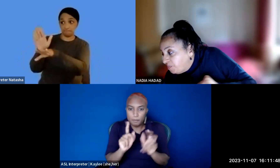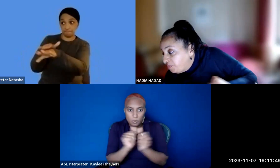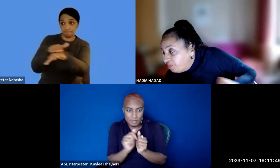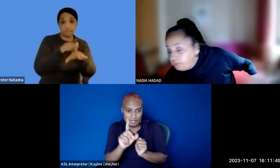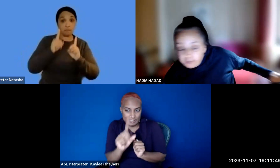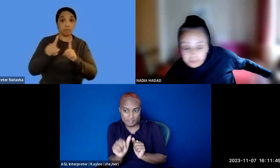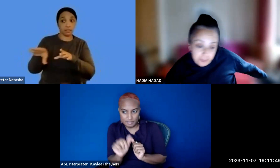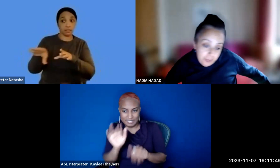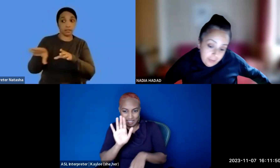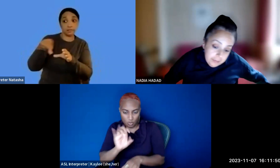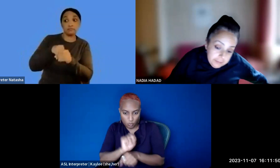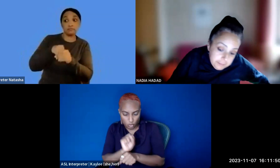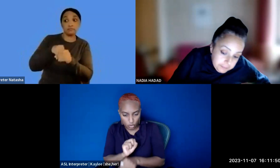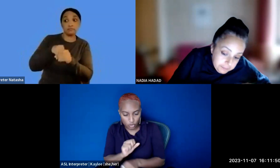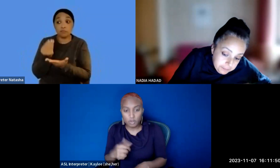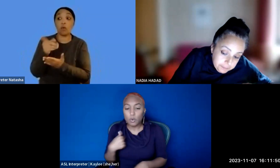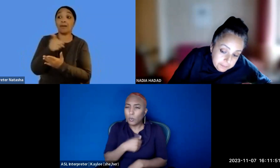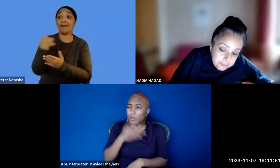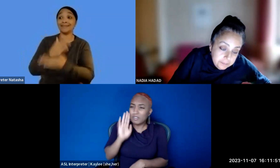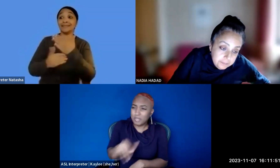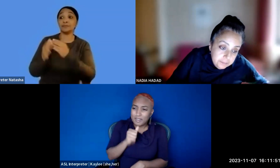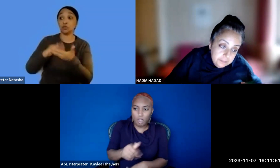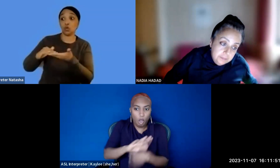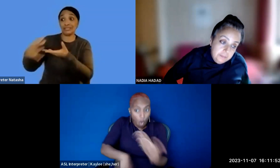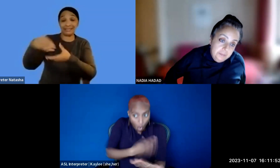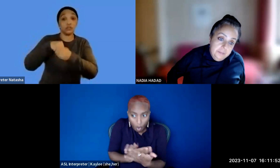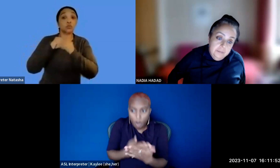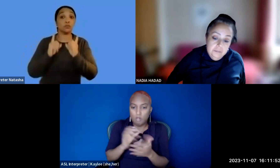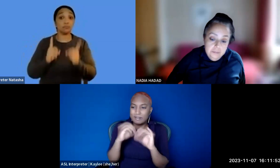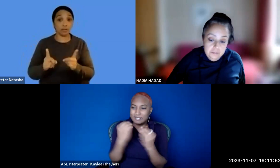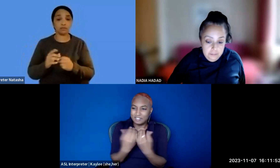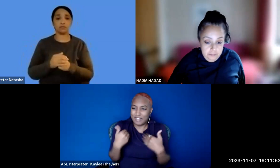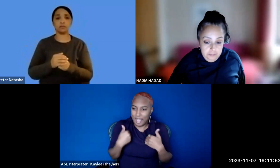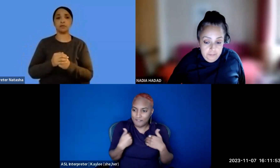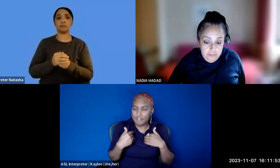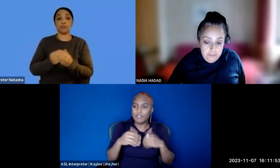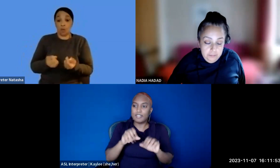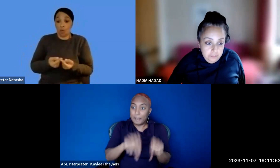We know not all organisations have the capacity or the resources to do it.